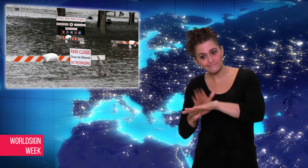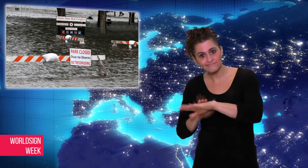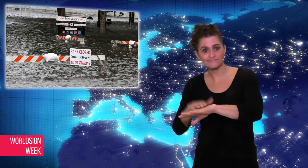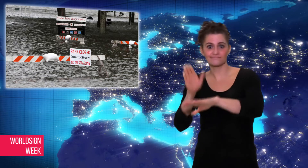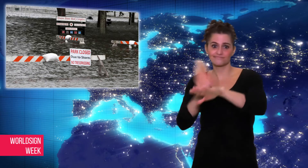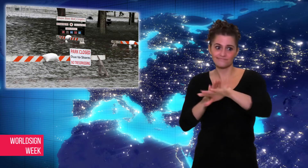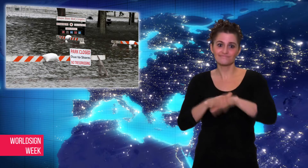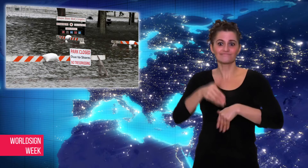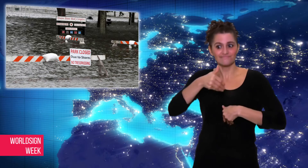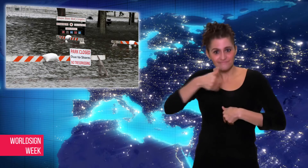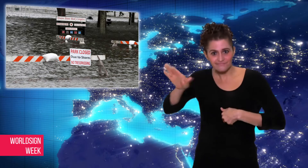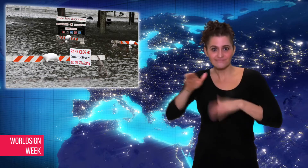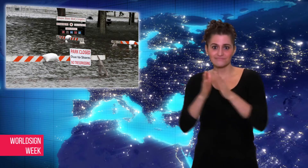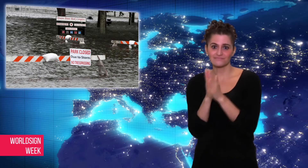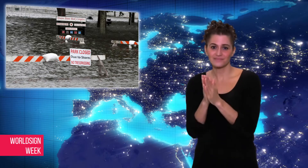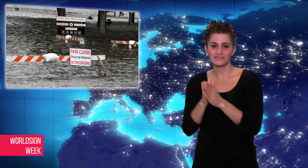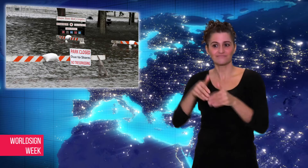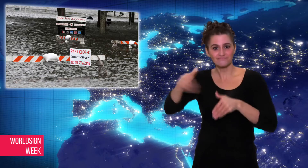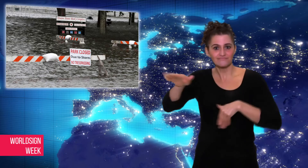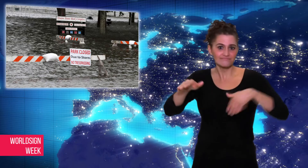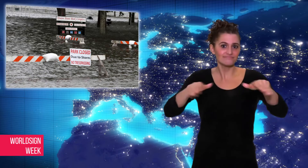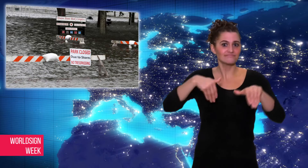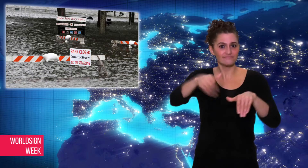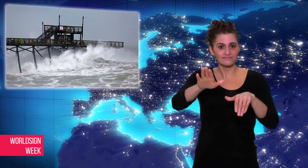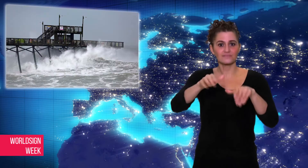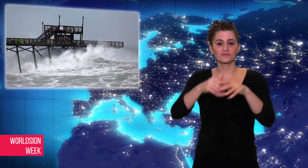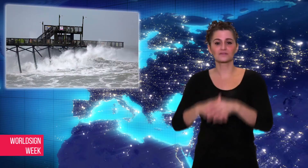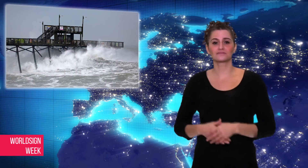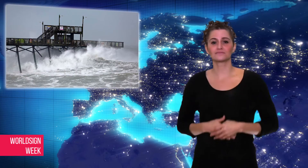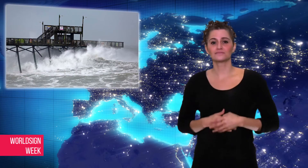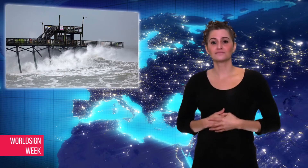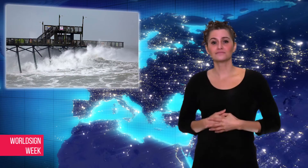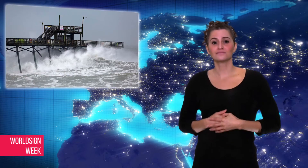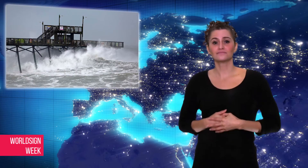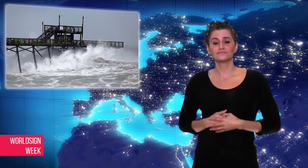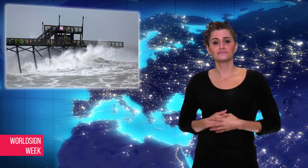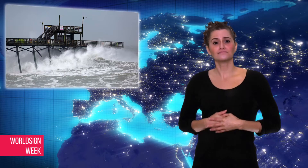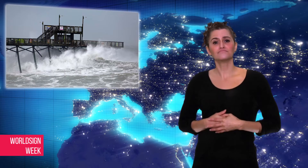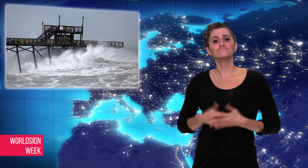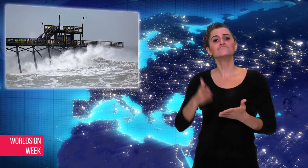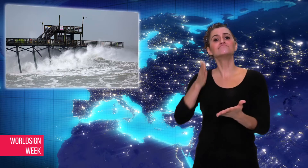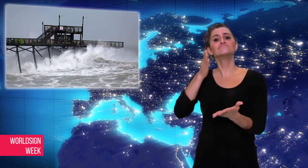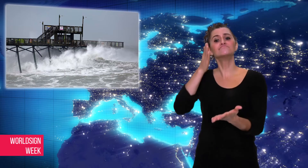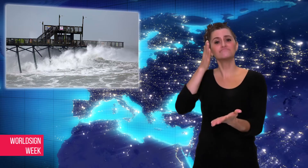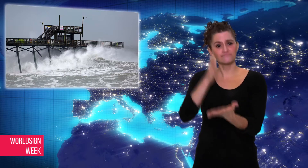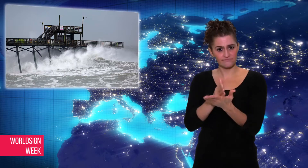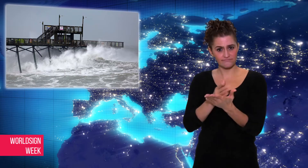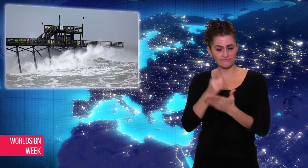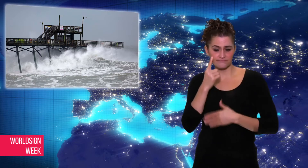flooding from Hurricane Florence was